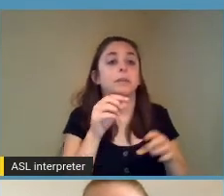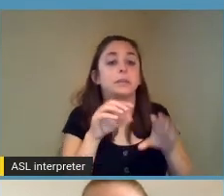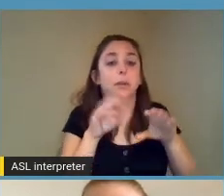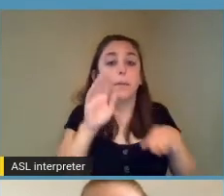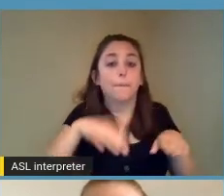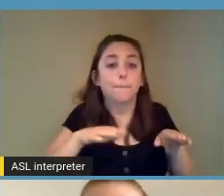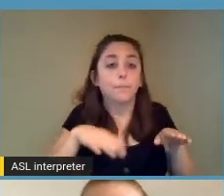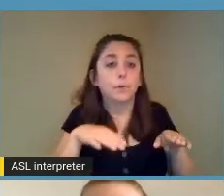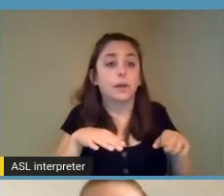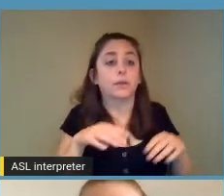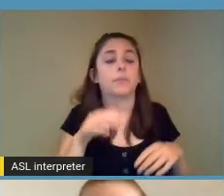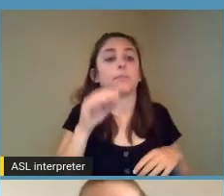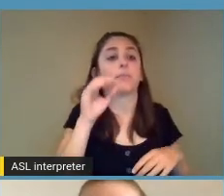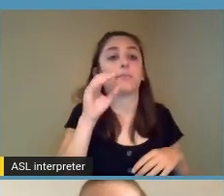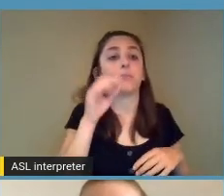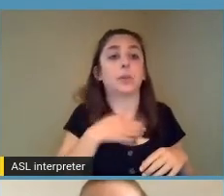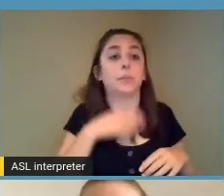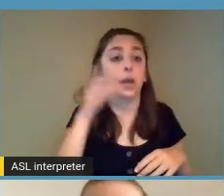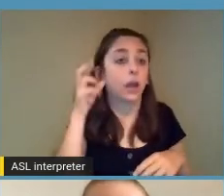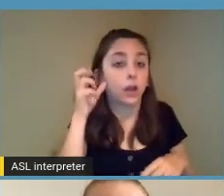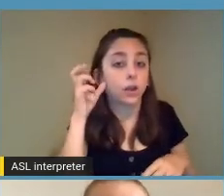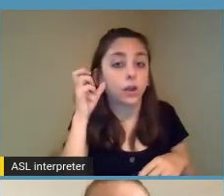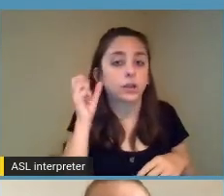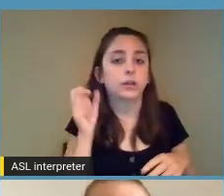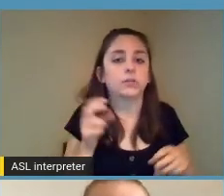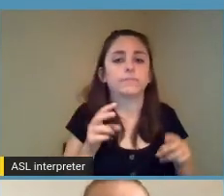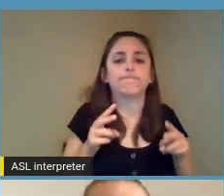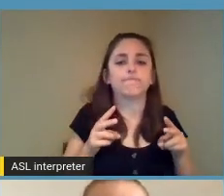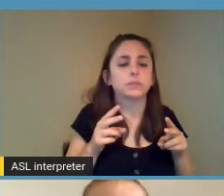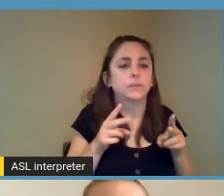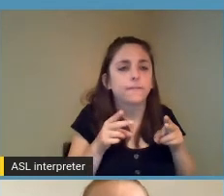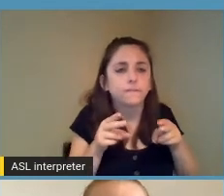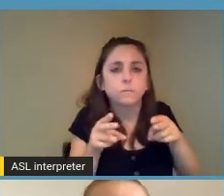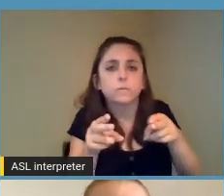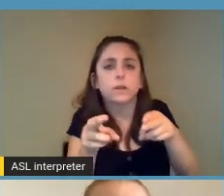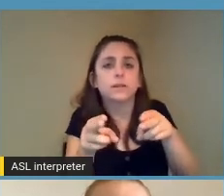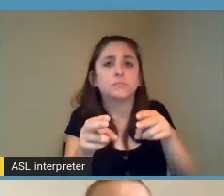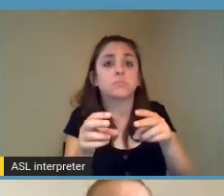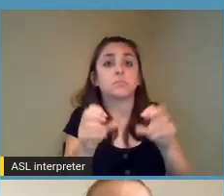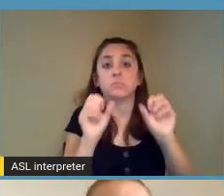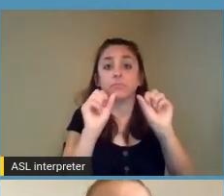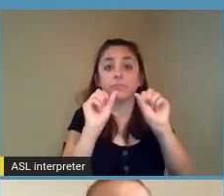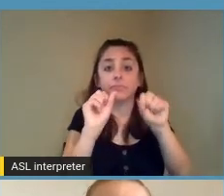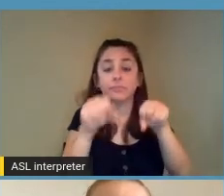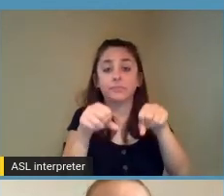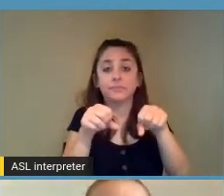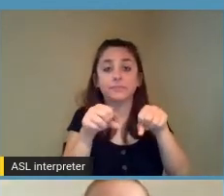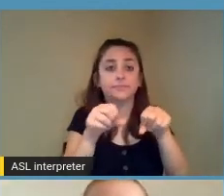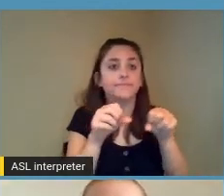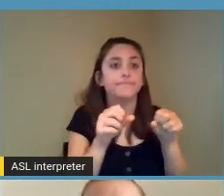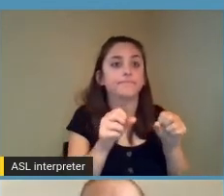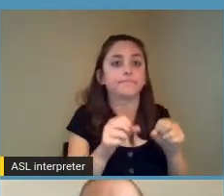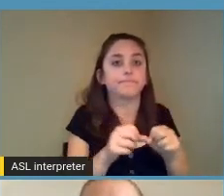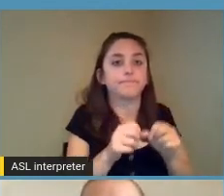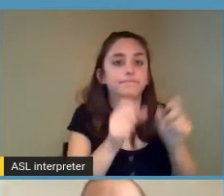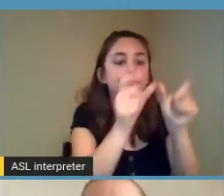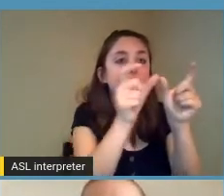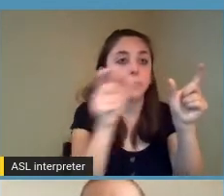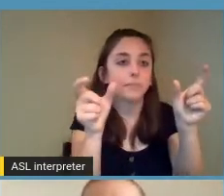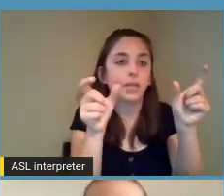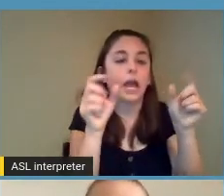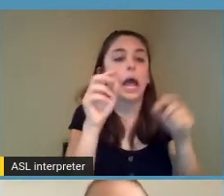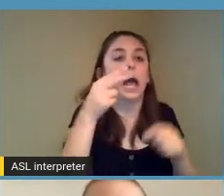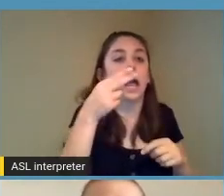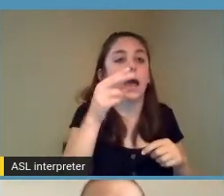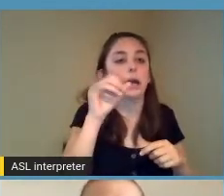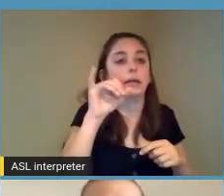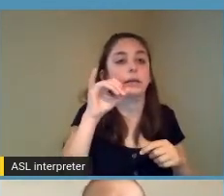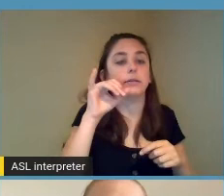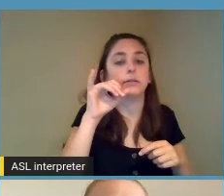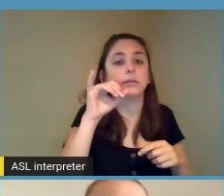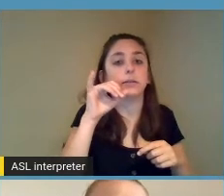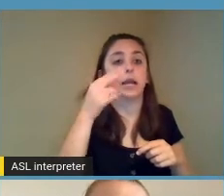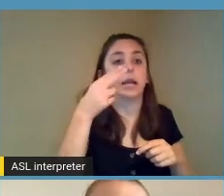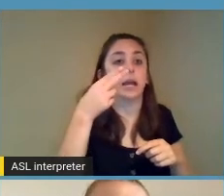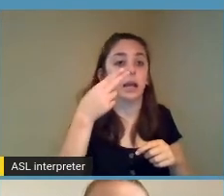of using cutting and pasting here I can simply highlight the text and it will automatically